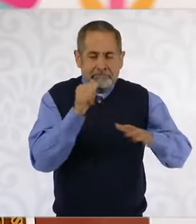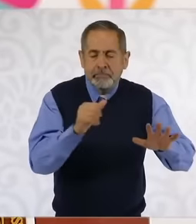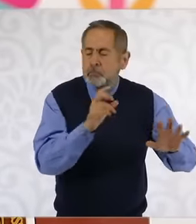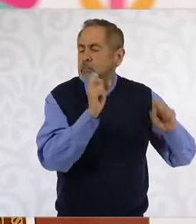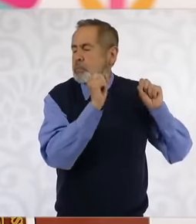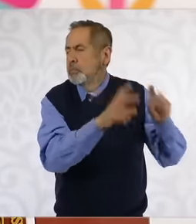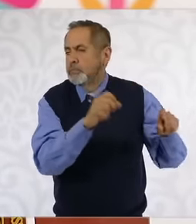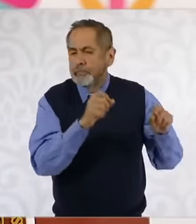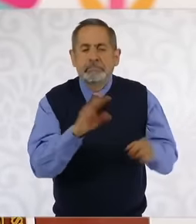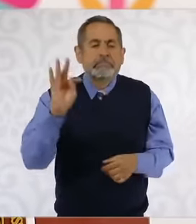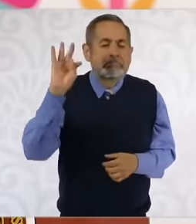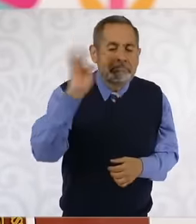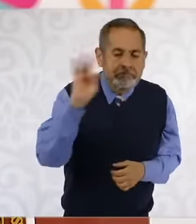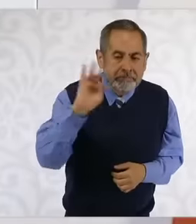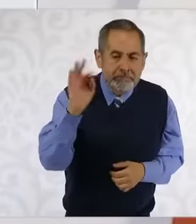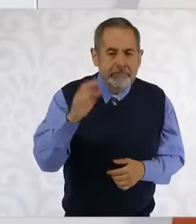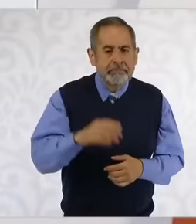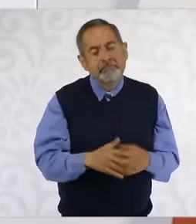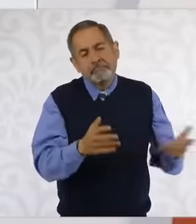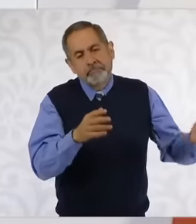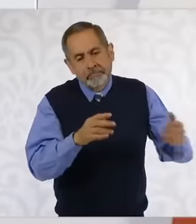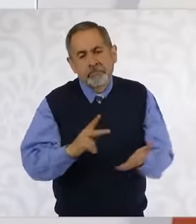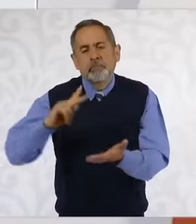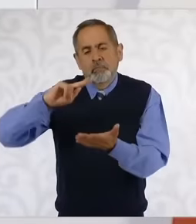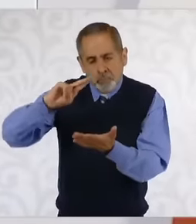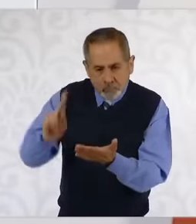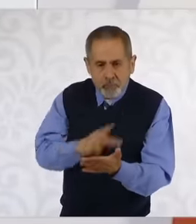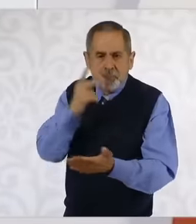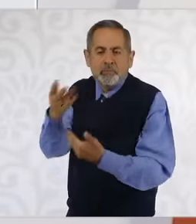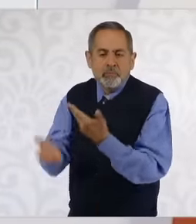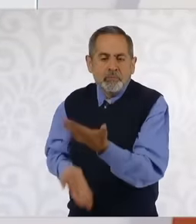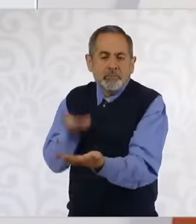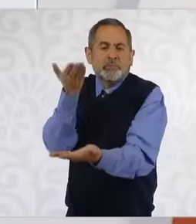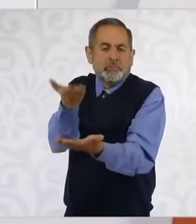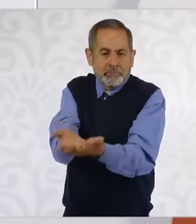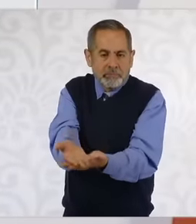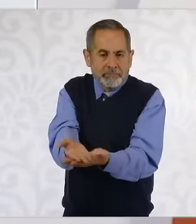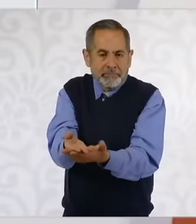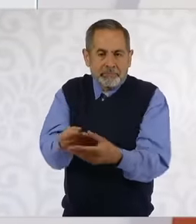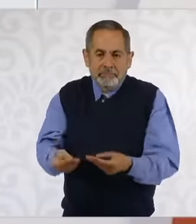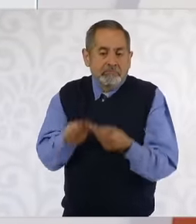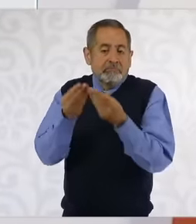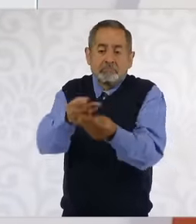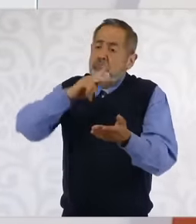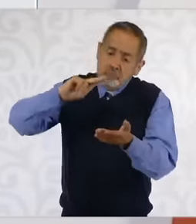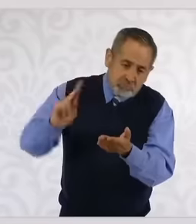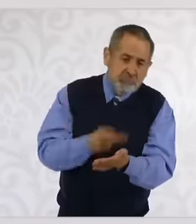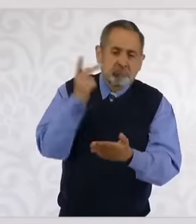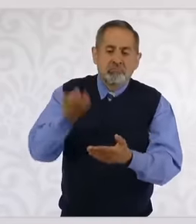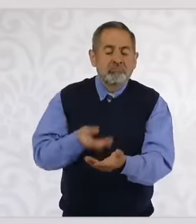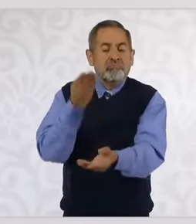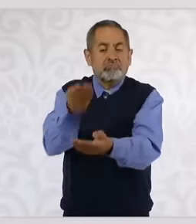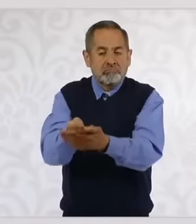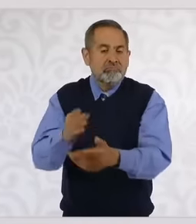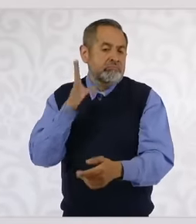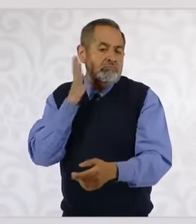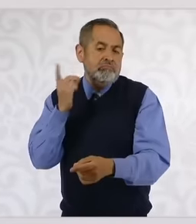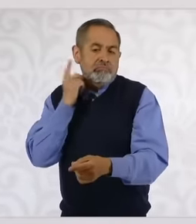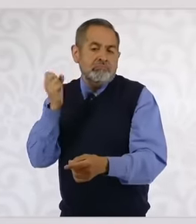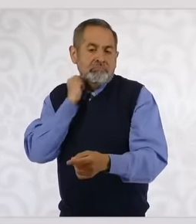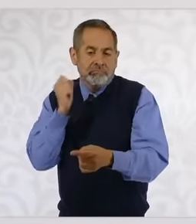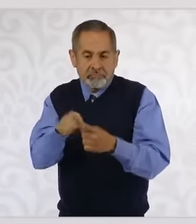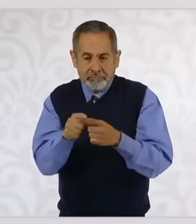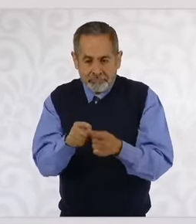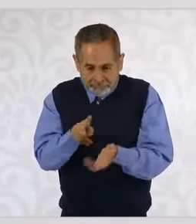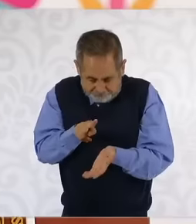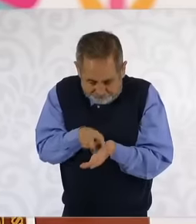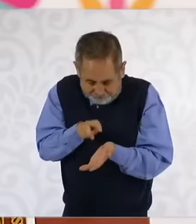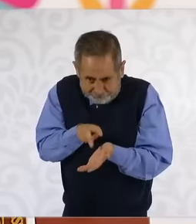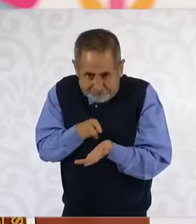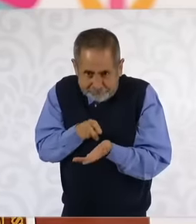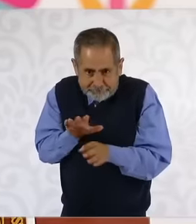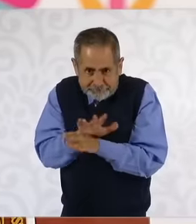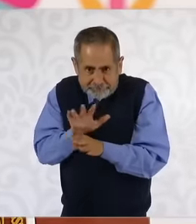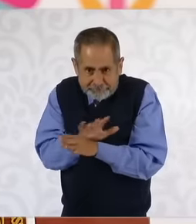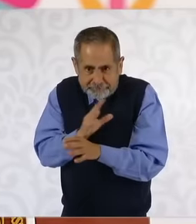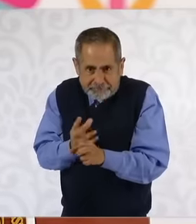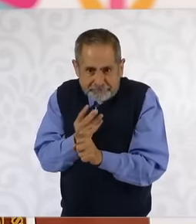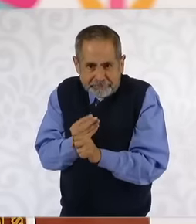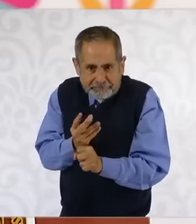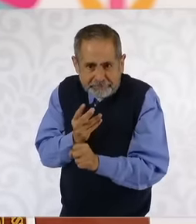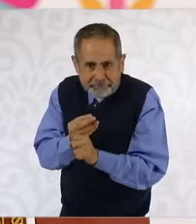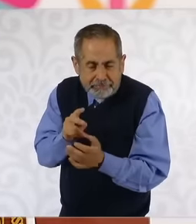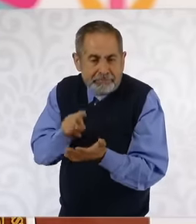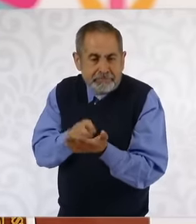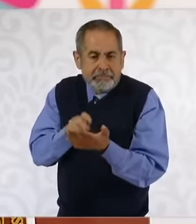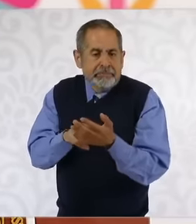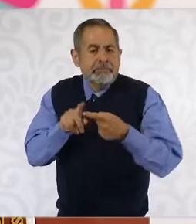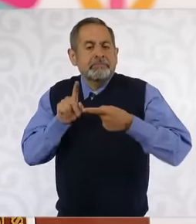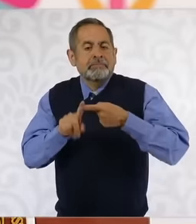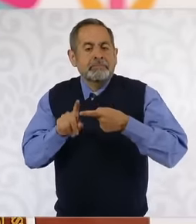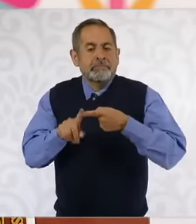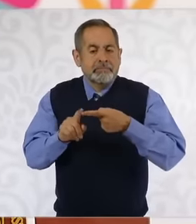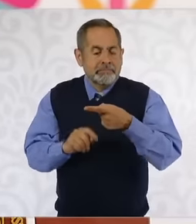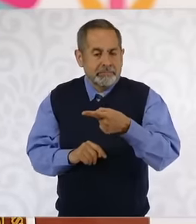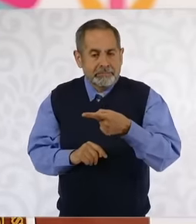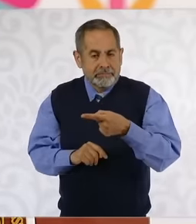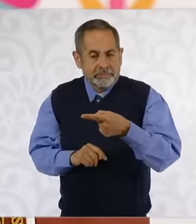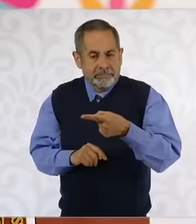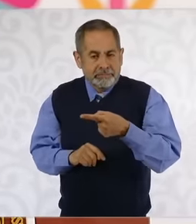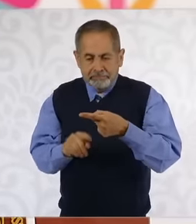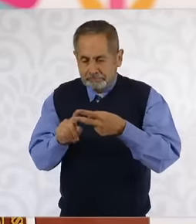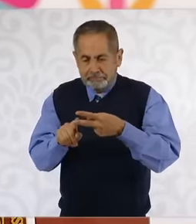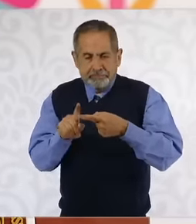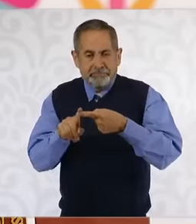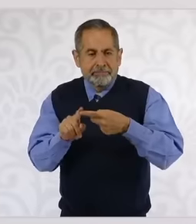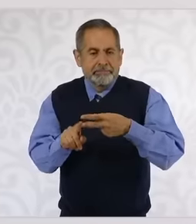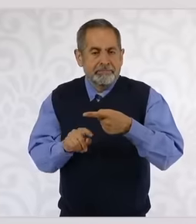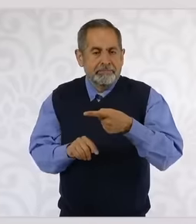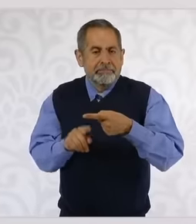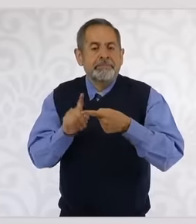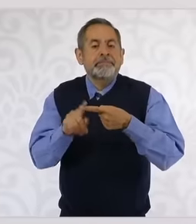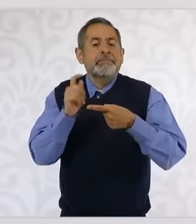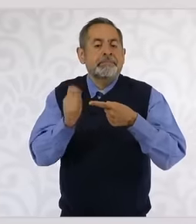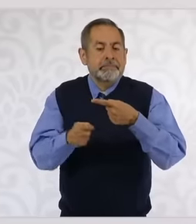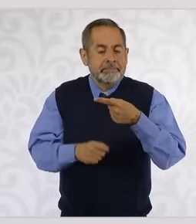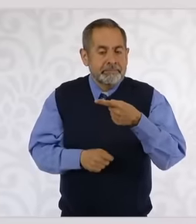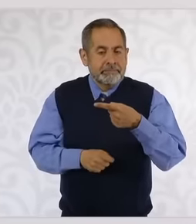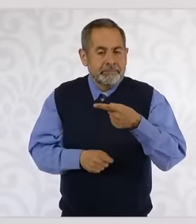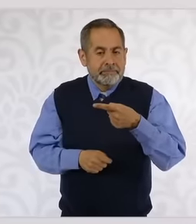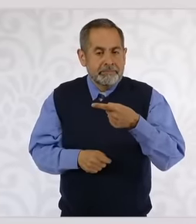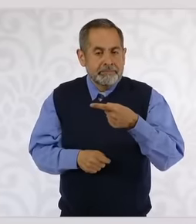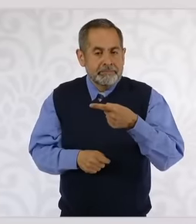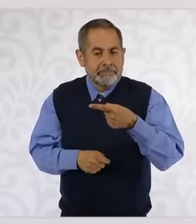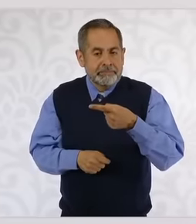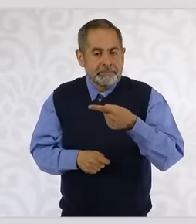to was to re-present the reform with two central modifications, the first being what it